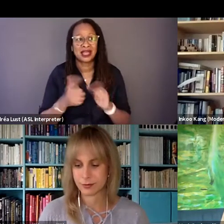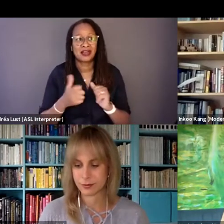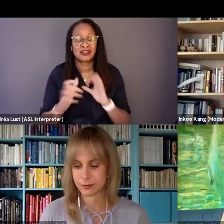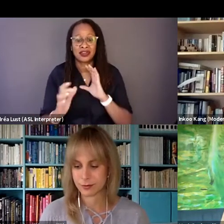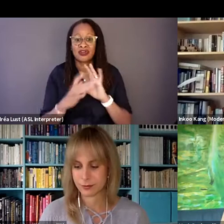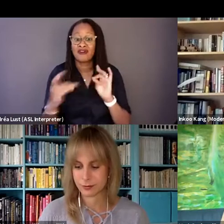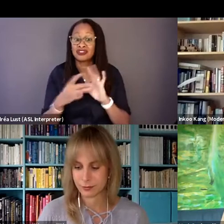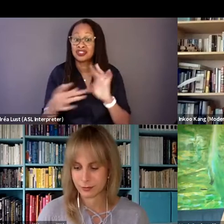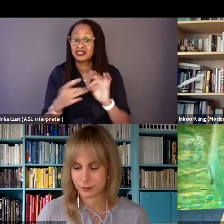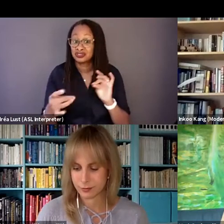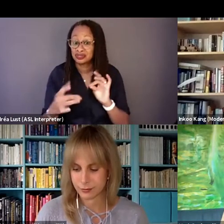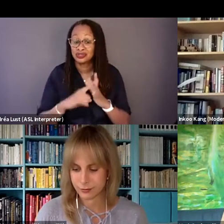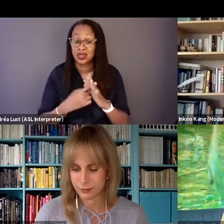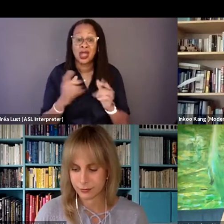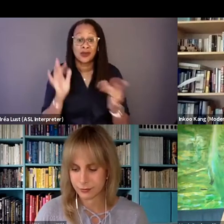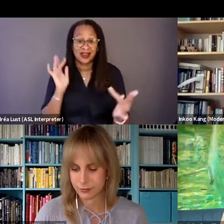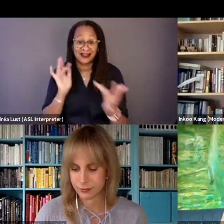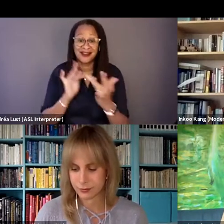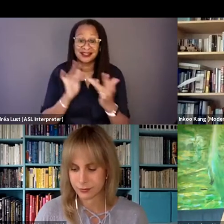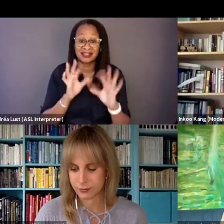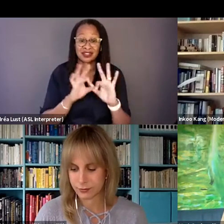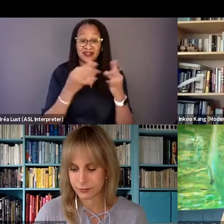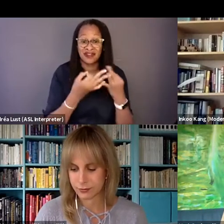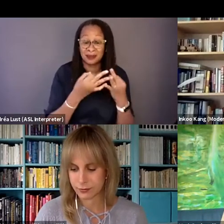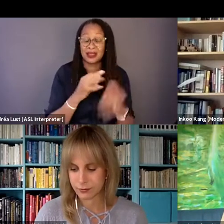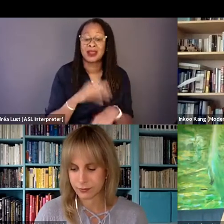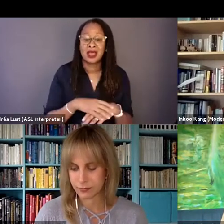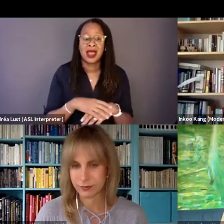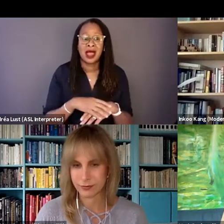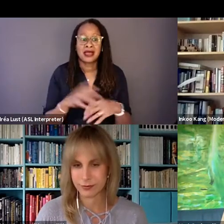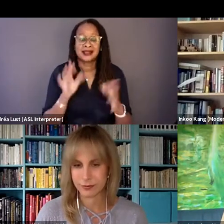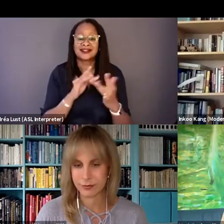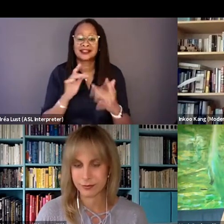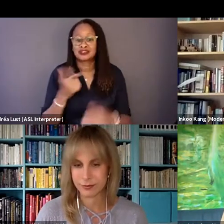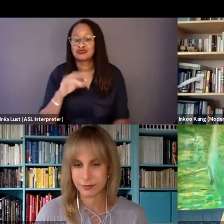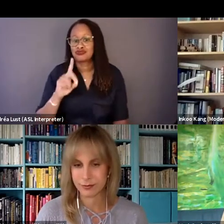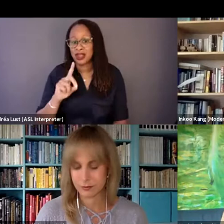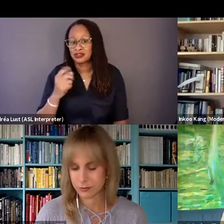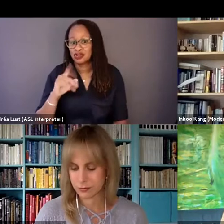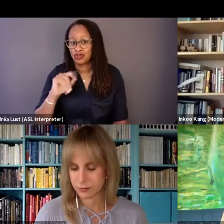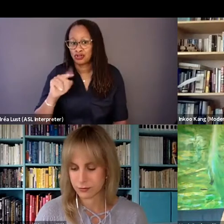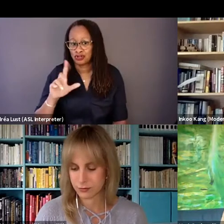When I first reached out to Michael family, I reached out to Jeri Buchard, who's the granddaughter of her, because I felt probably the most connection I think to her.